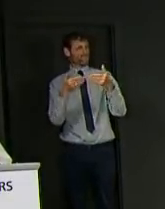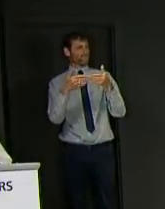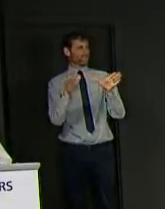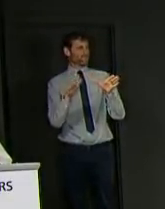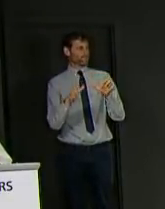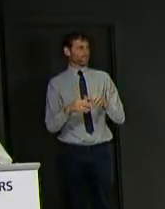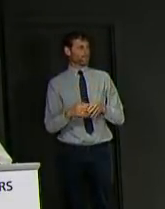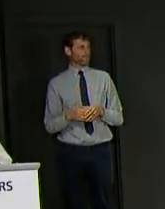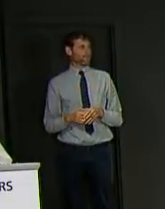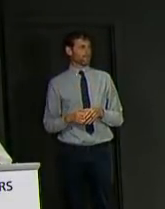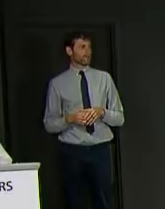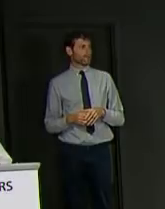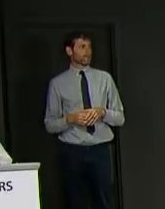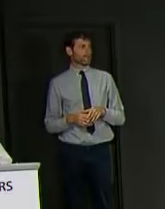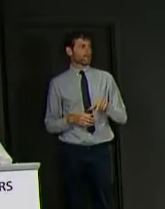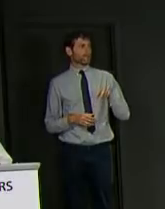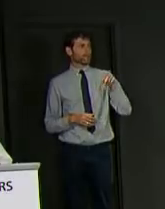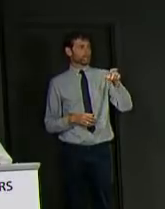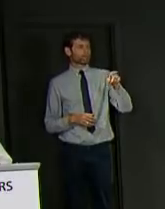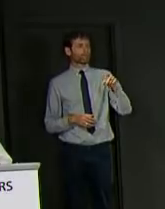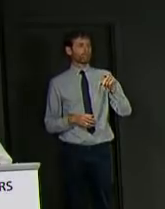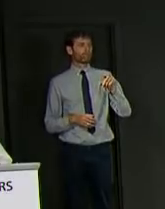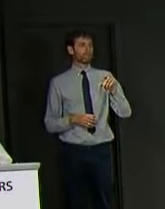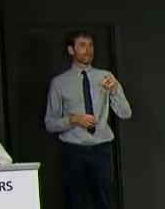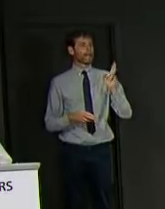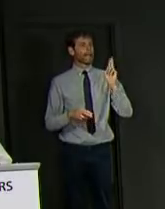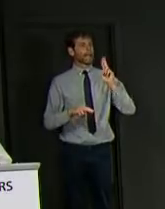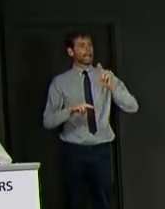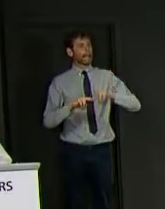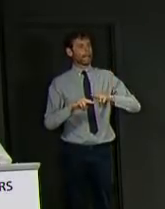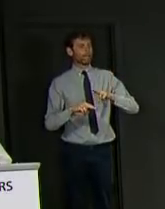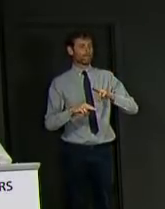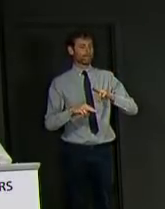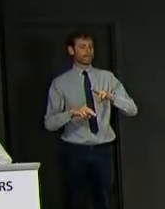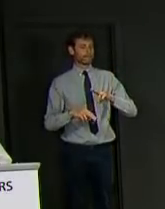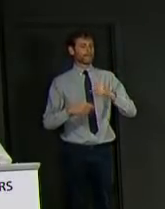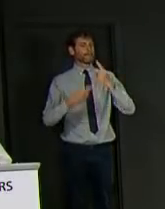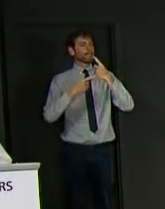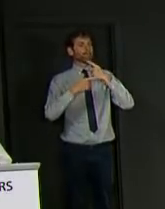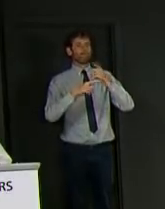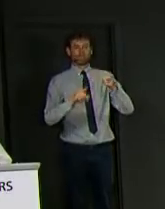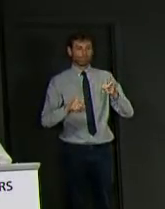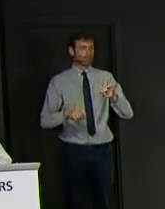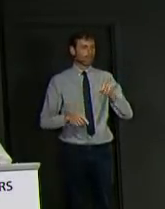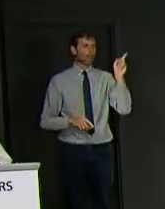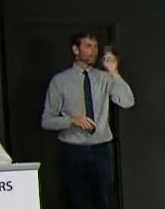be implemented, and if mandatory would it be backed up with fines like it has been on